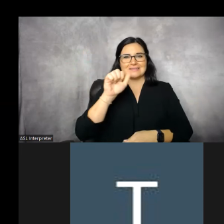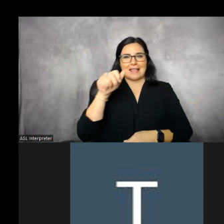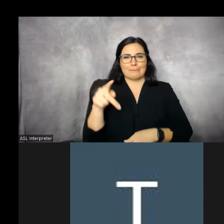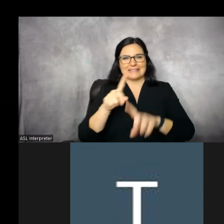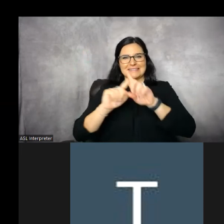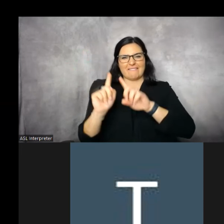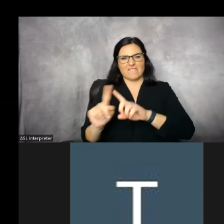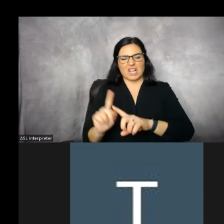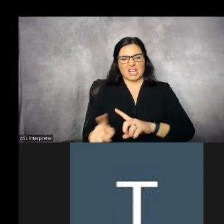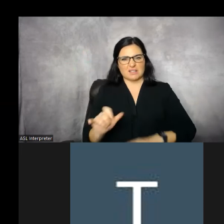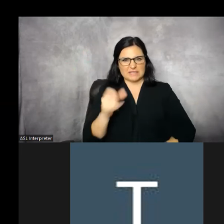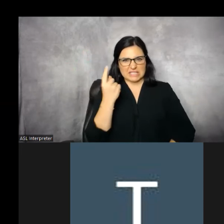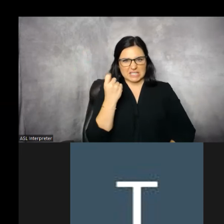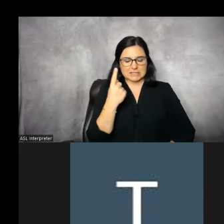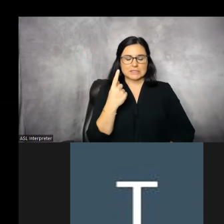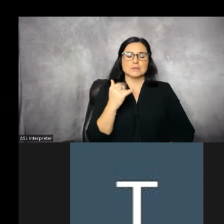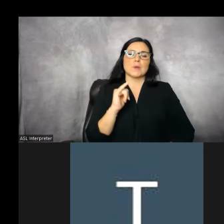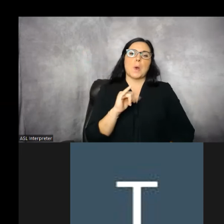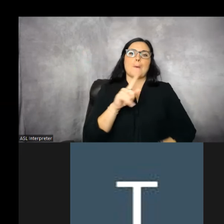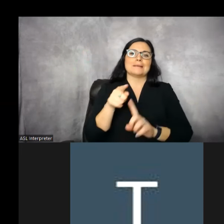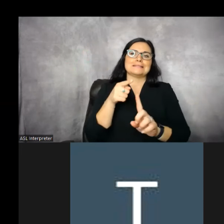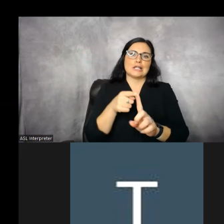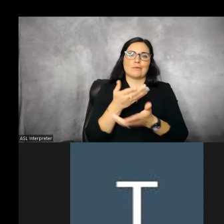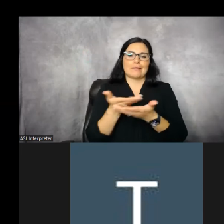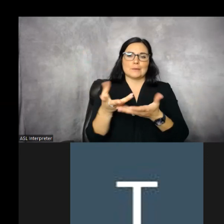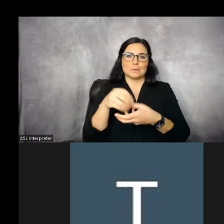So, the particulars of an EEAAP and/or even how something is